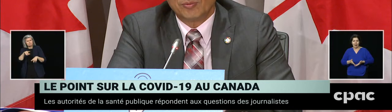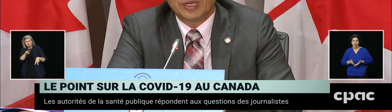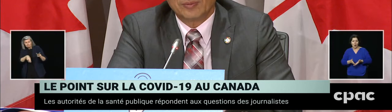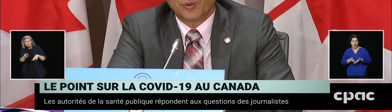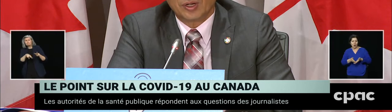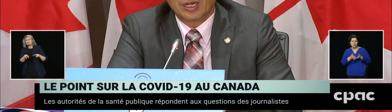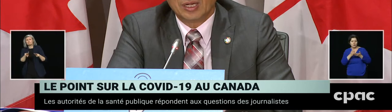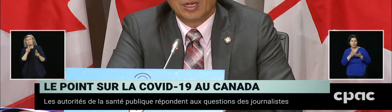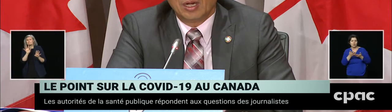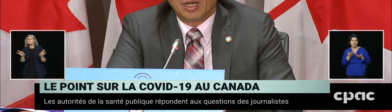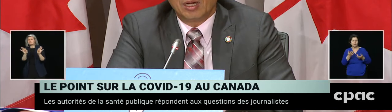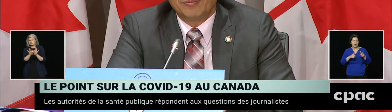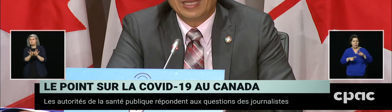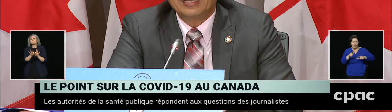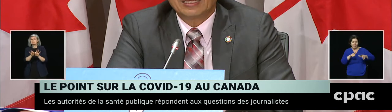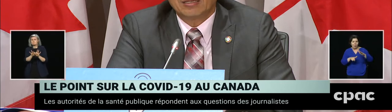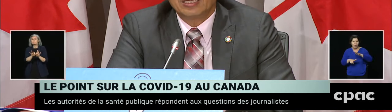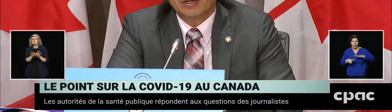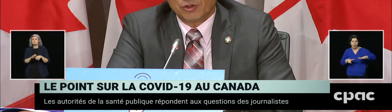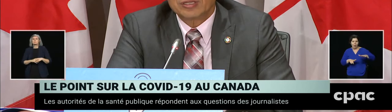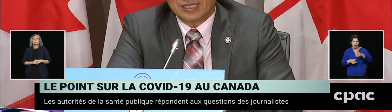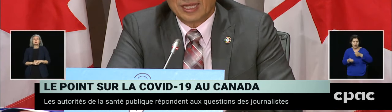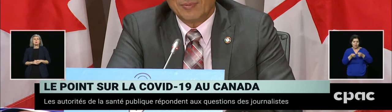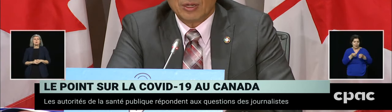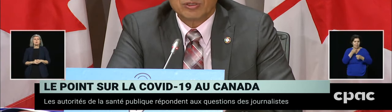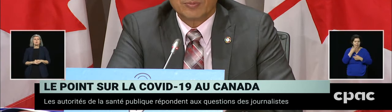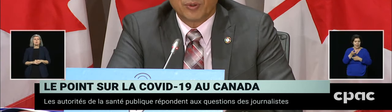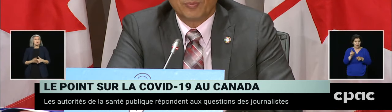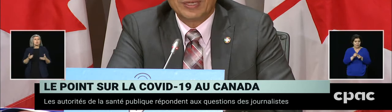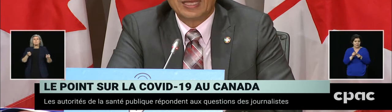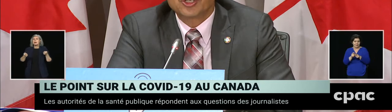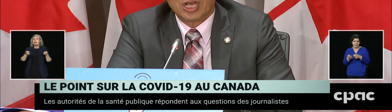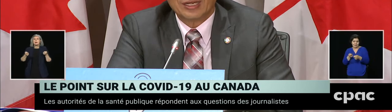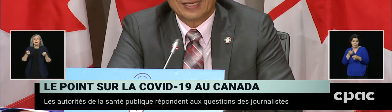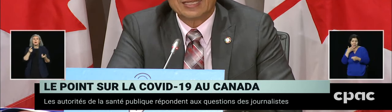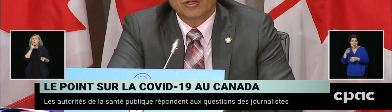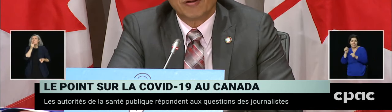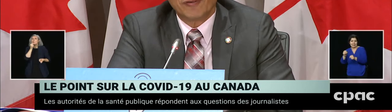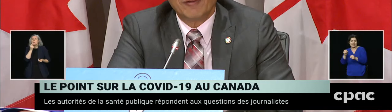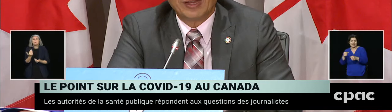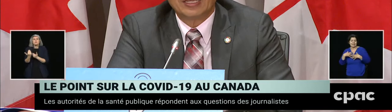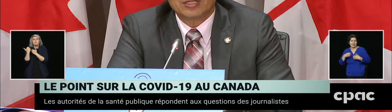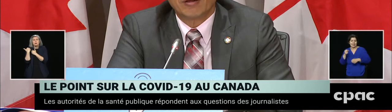REMEMBER THAT THIS IS SOMETHING